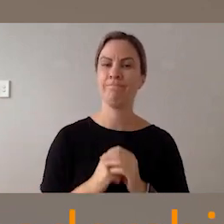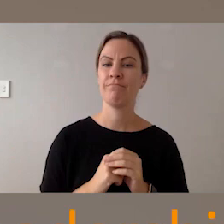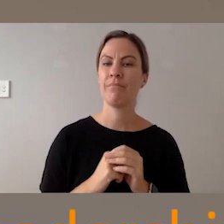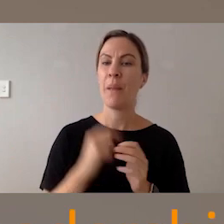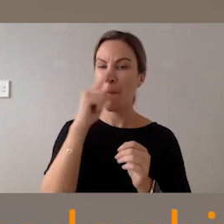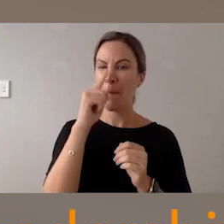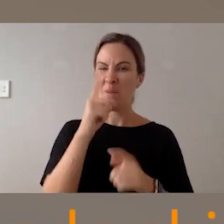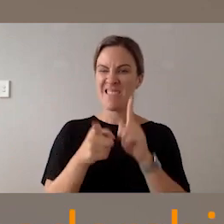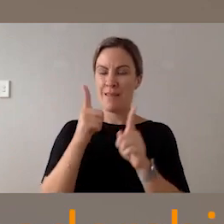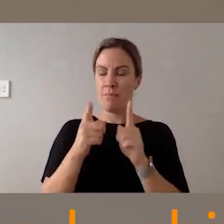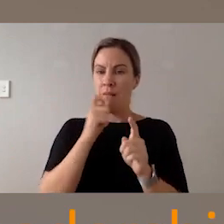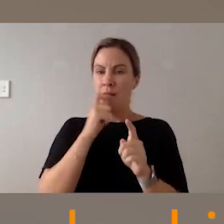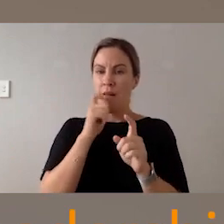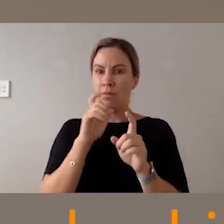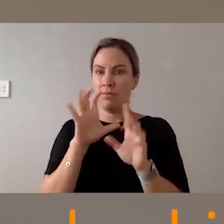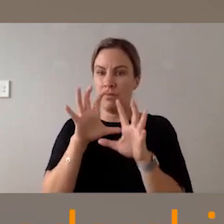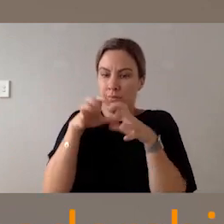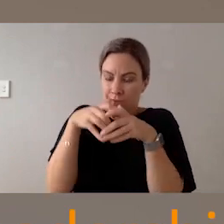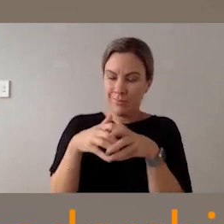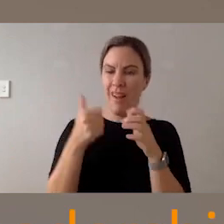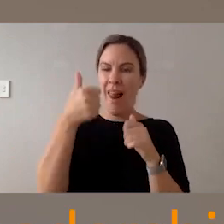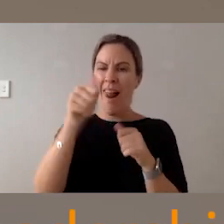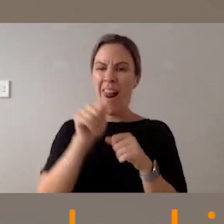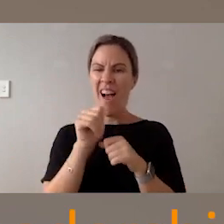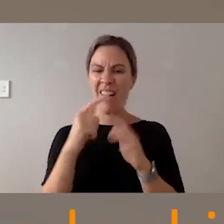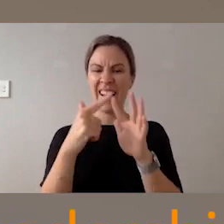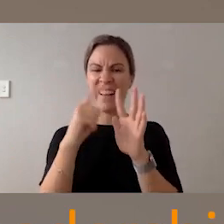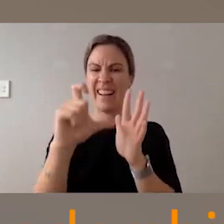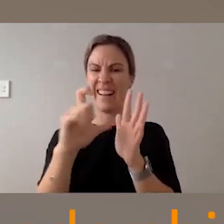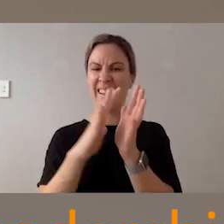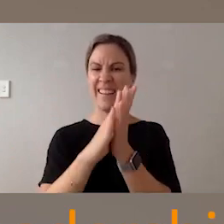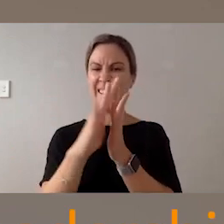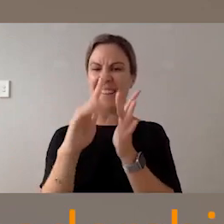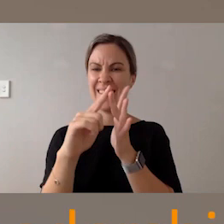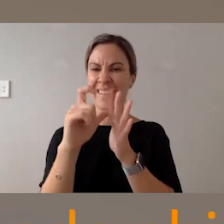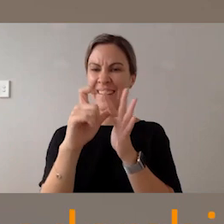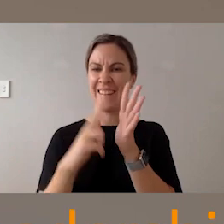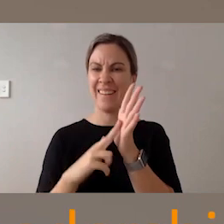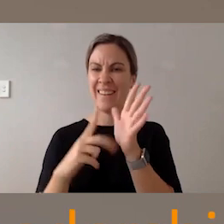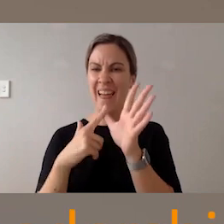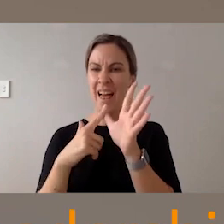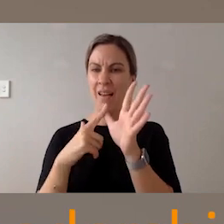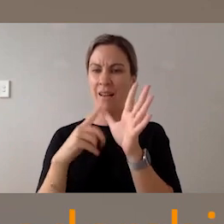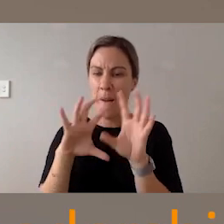roll up into a ball, they become prickly, just to try and save themselves. And for everyone else around them, they feel their sharp